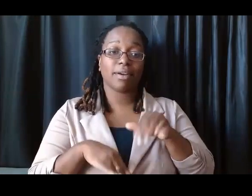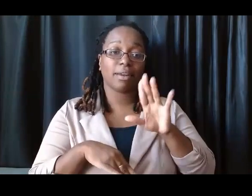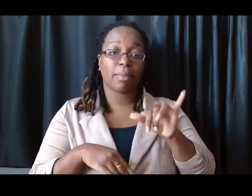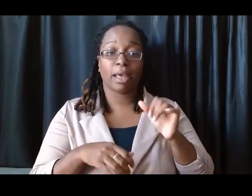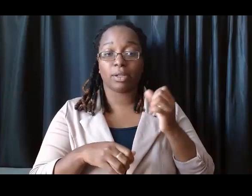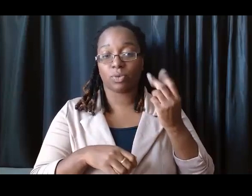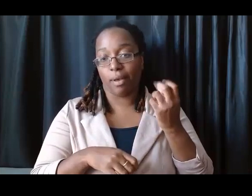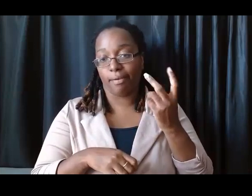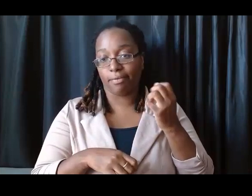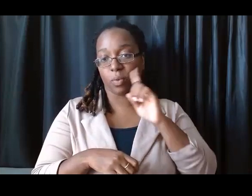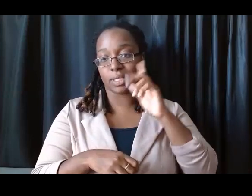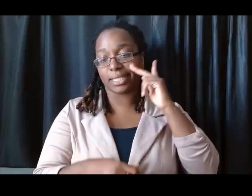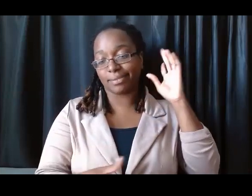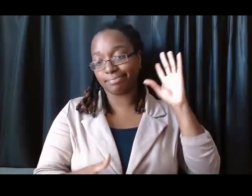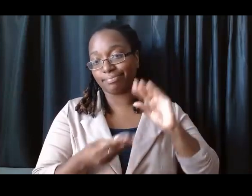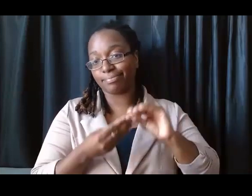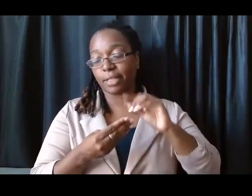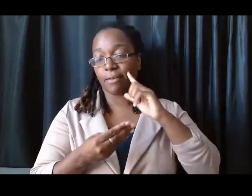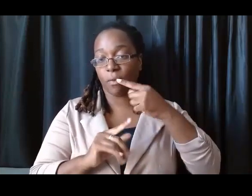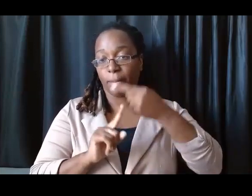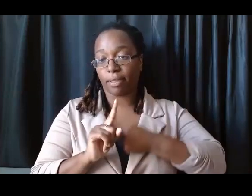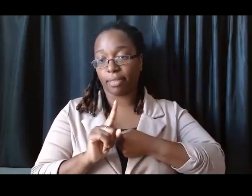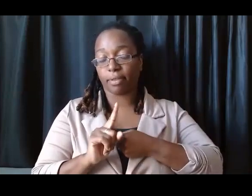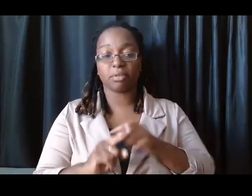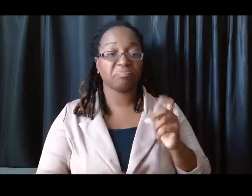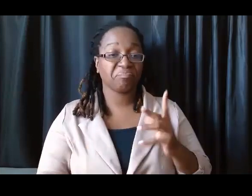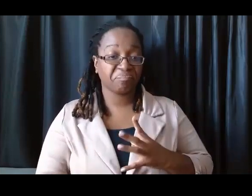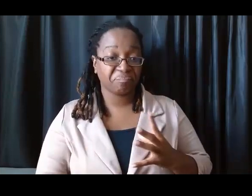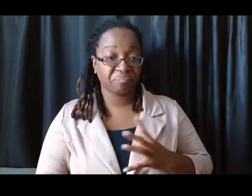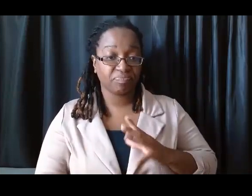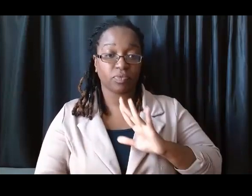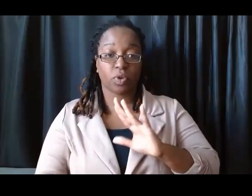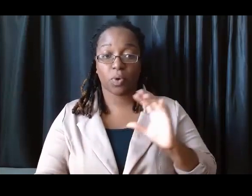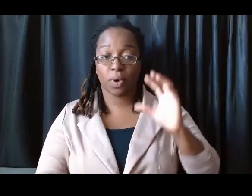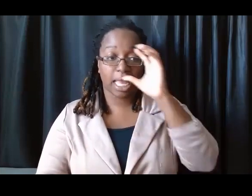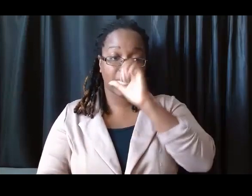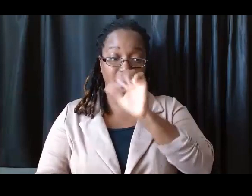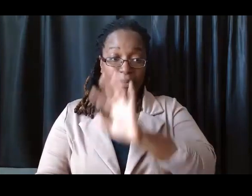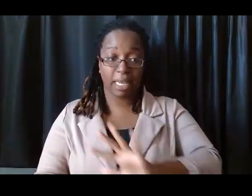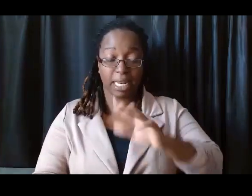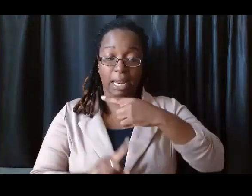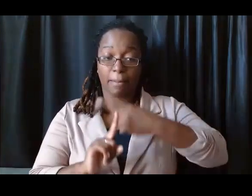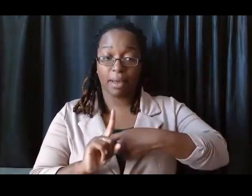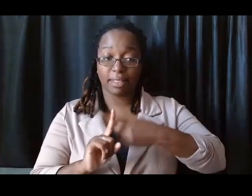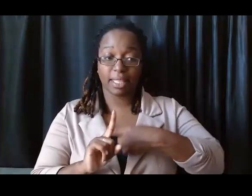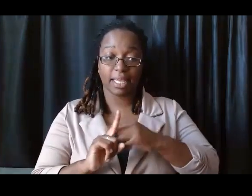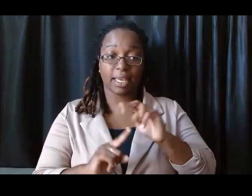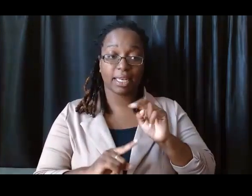So they would say it with looks like your estimated monthly NESE is $1,847.